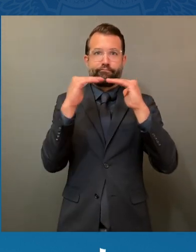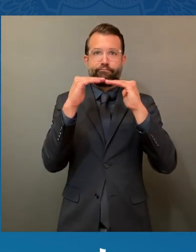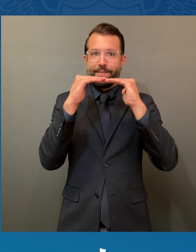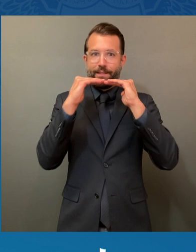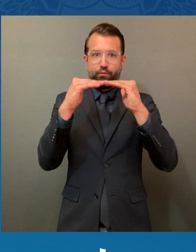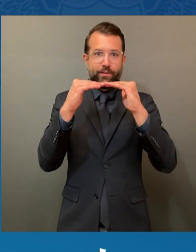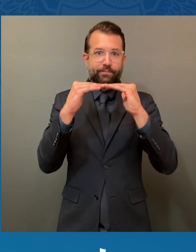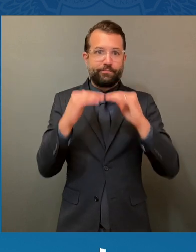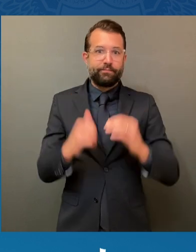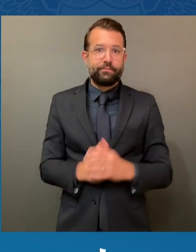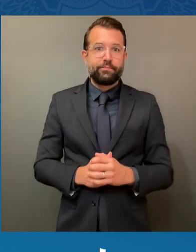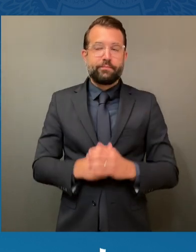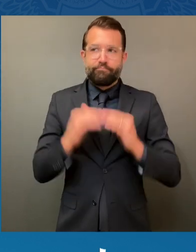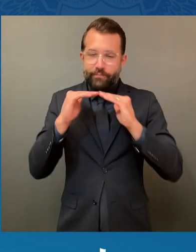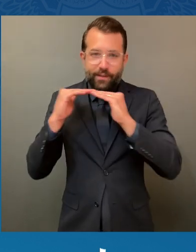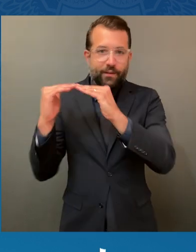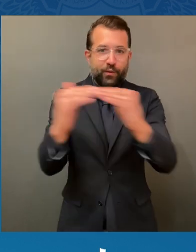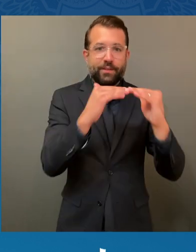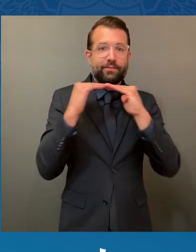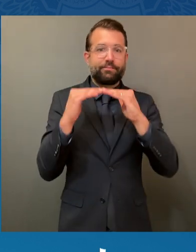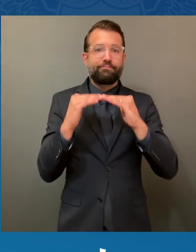And every day, you fight for those ideals.